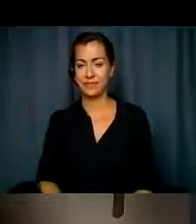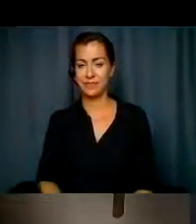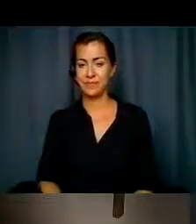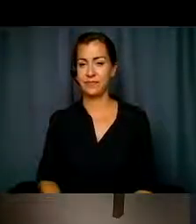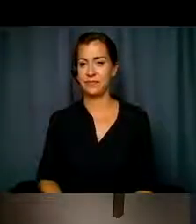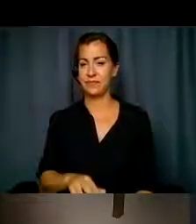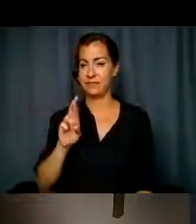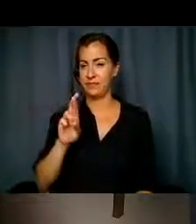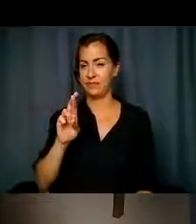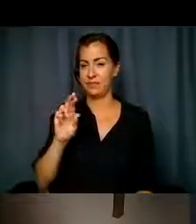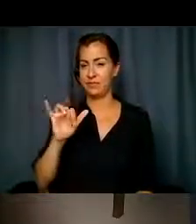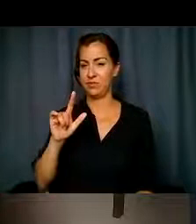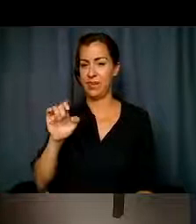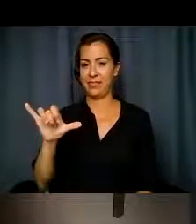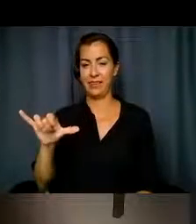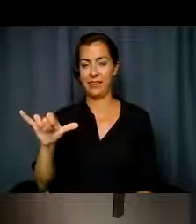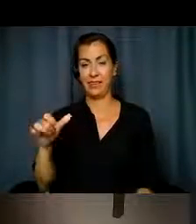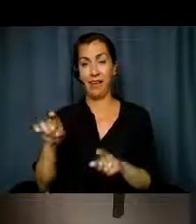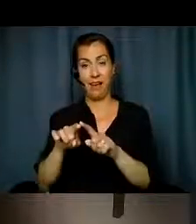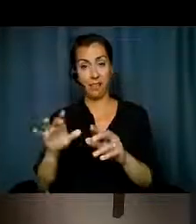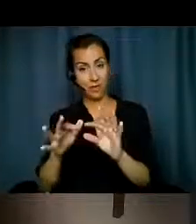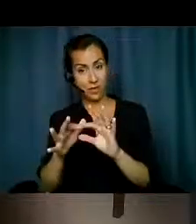people with disabilities and their family members. Your role in the past